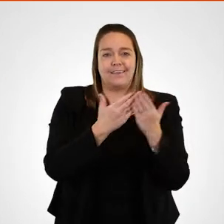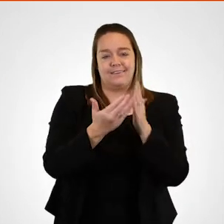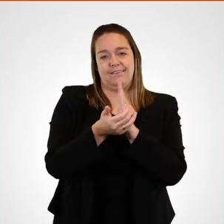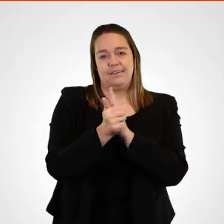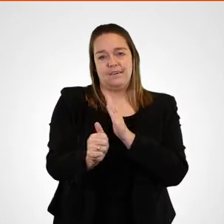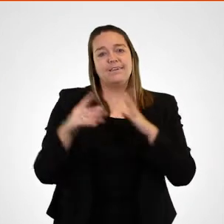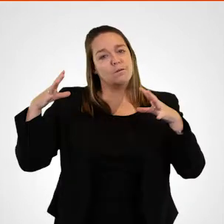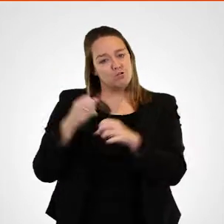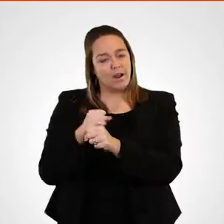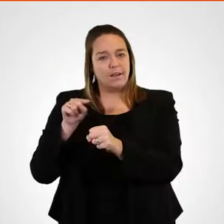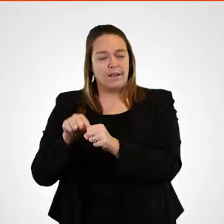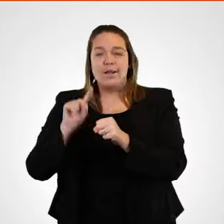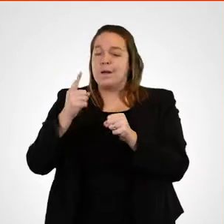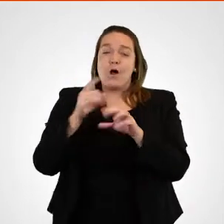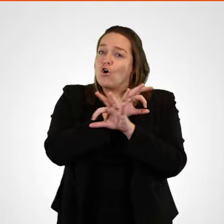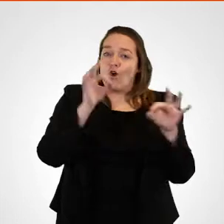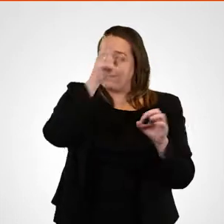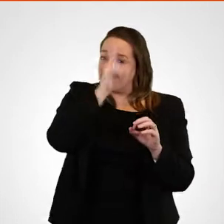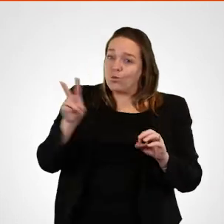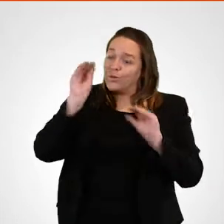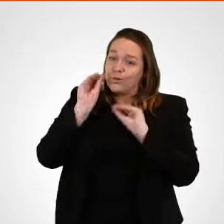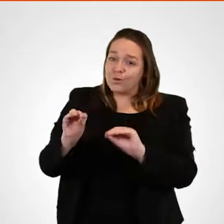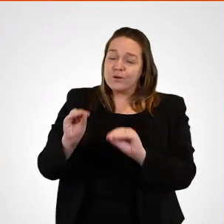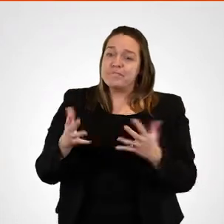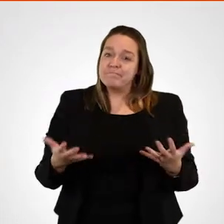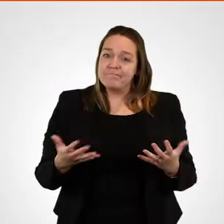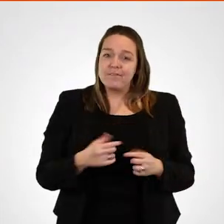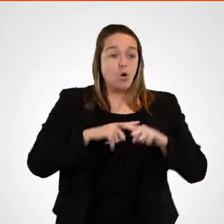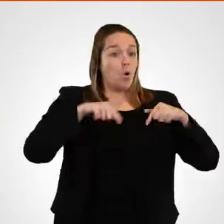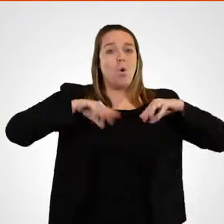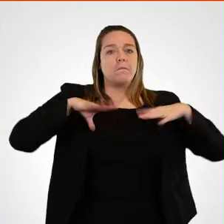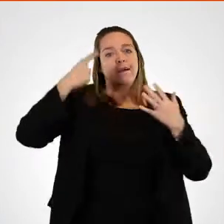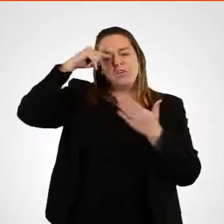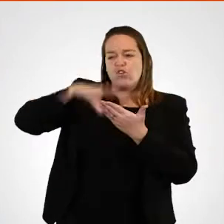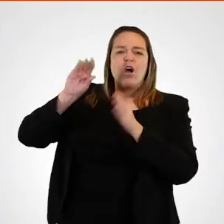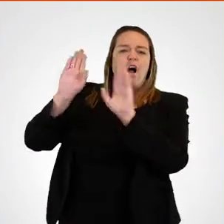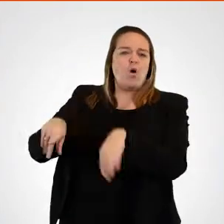but it's one that is infrequently taught to students. We think that students are going to learn this on their own,